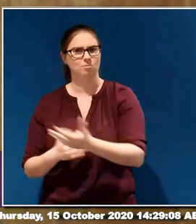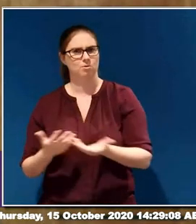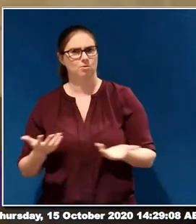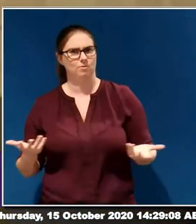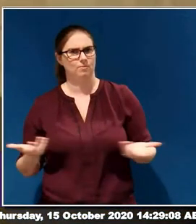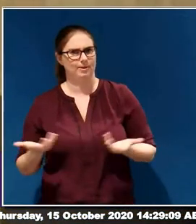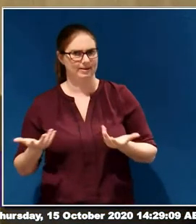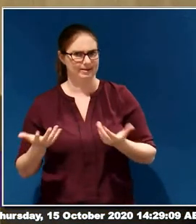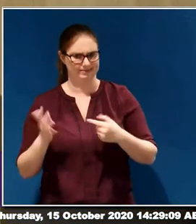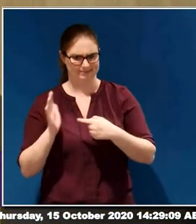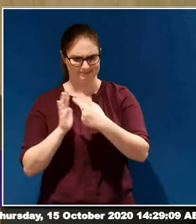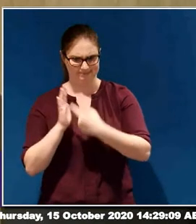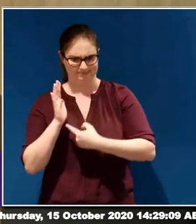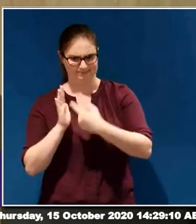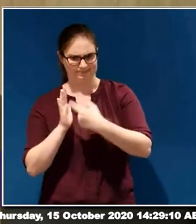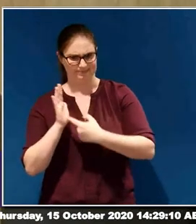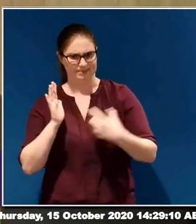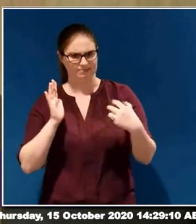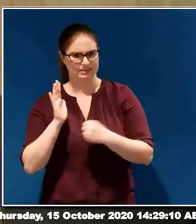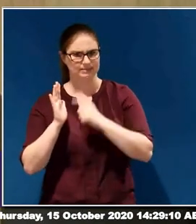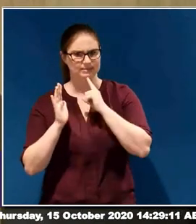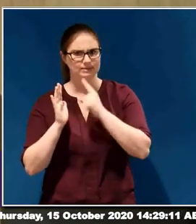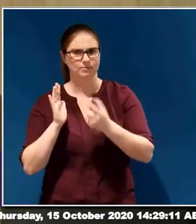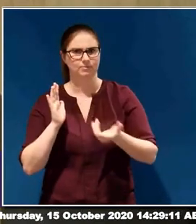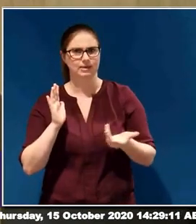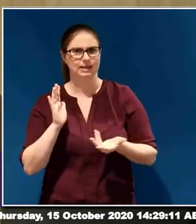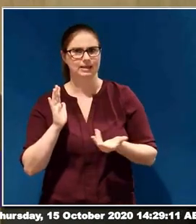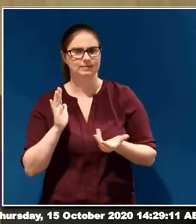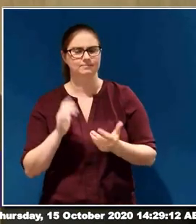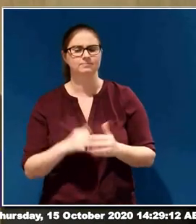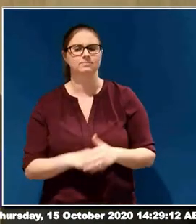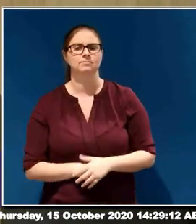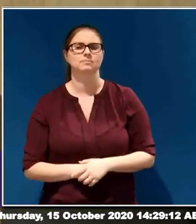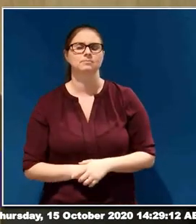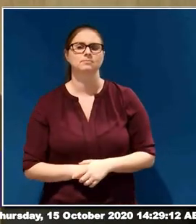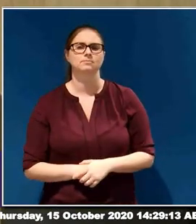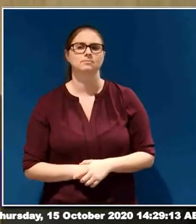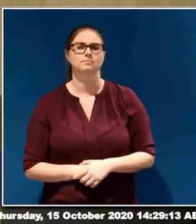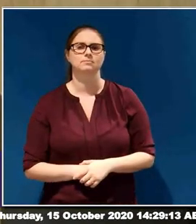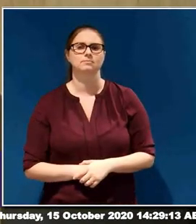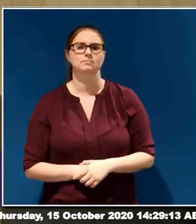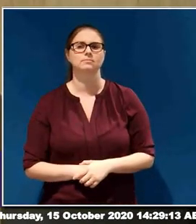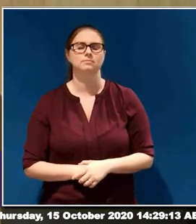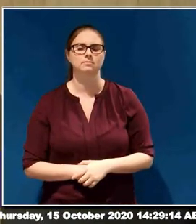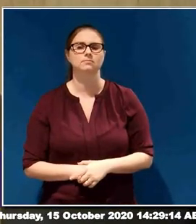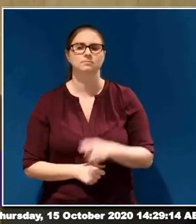That is in the policy of the Education Department of Queensland